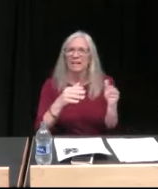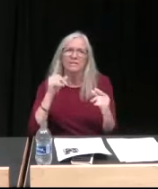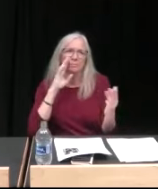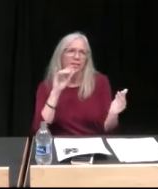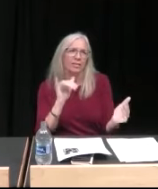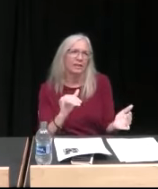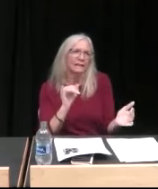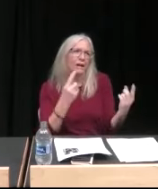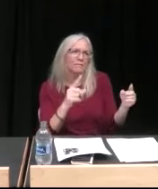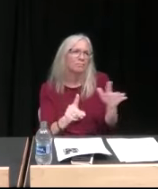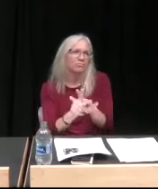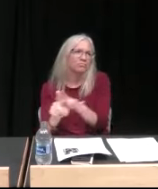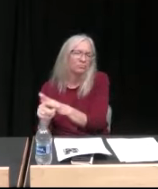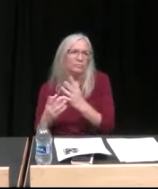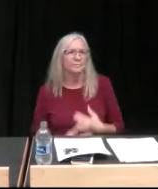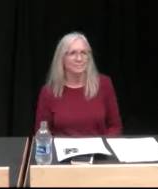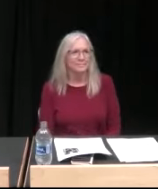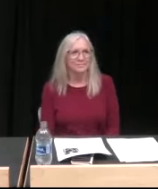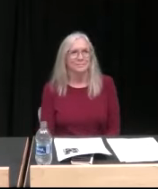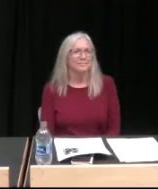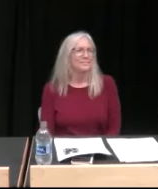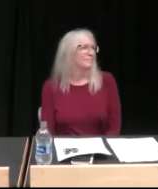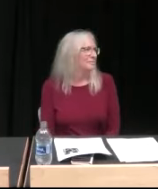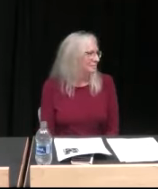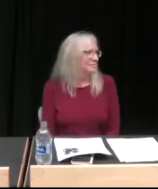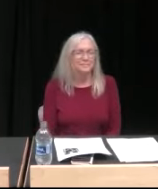working with the interpreters so if there's something that comes up that's not clear